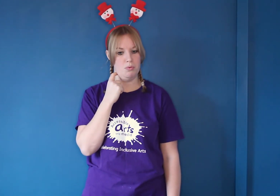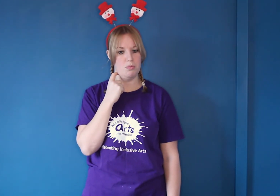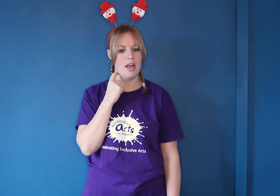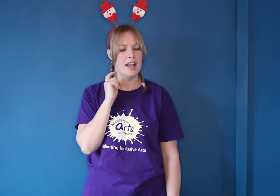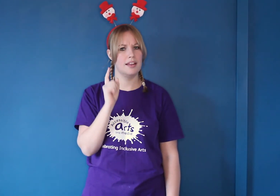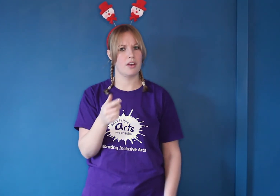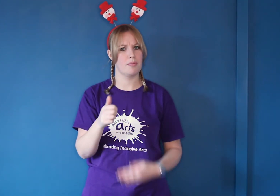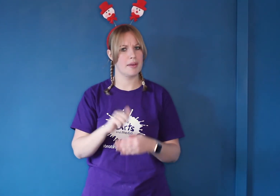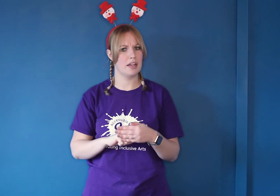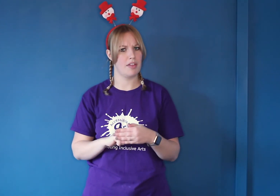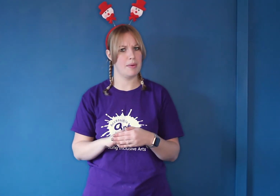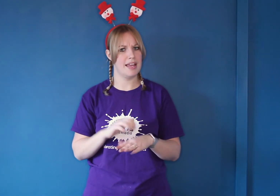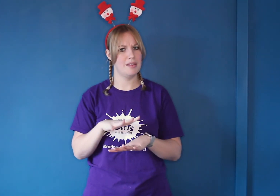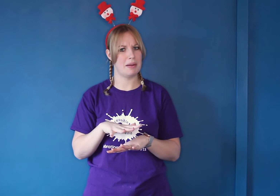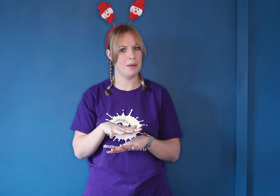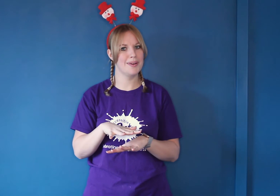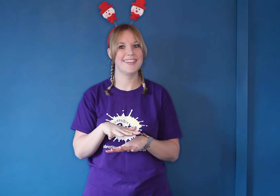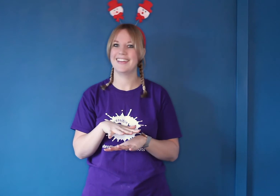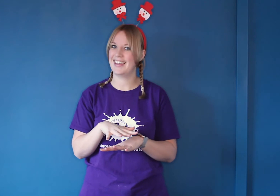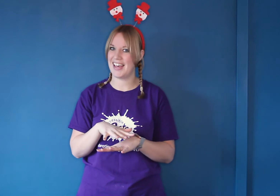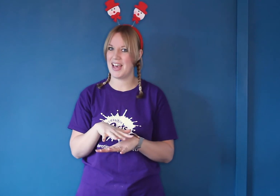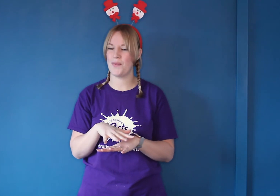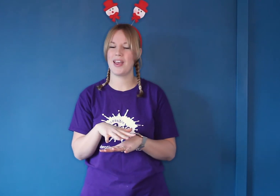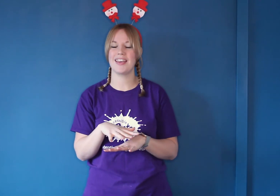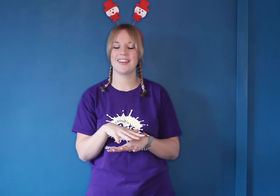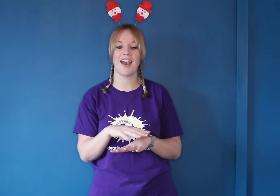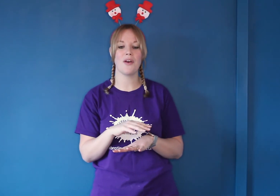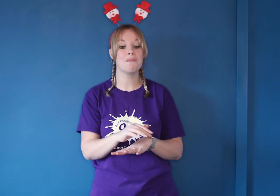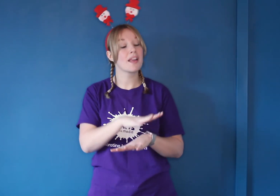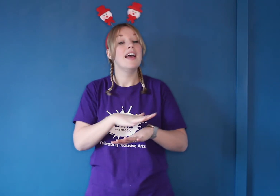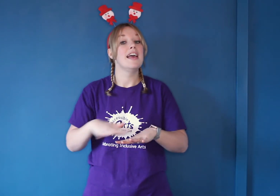Oo let’s go from the beginning of that bit, in the meadow, here we go.